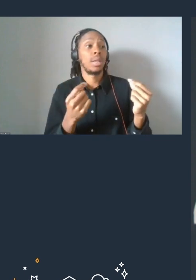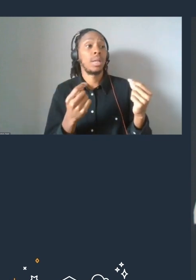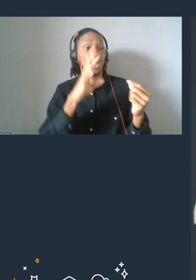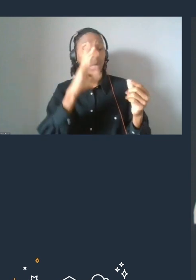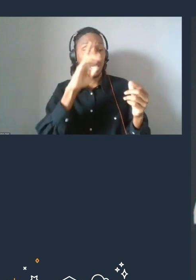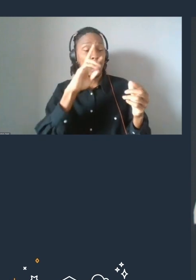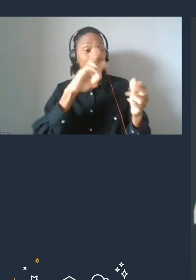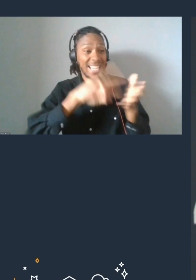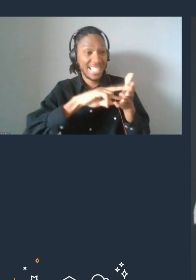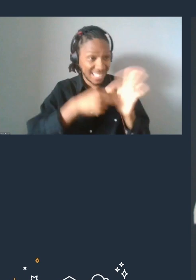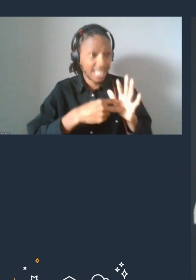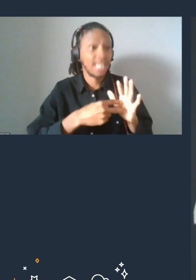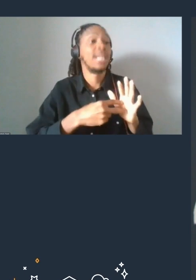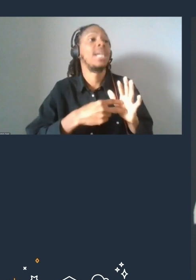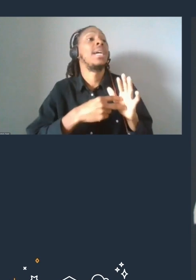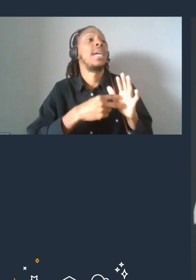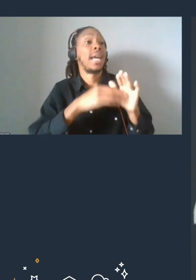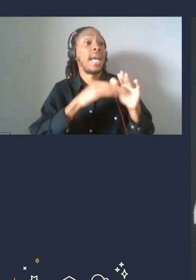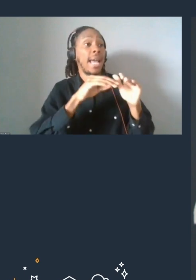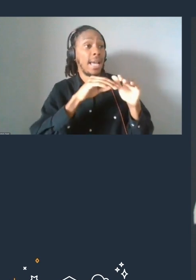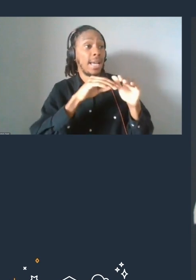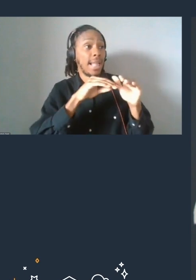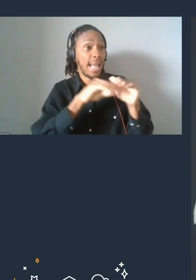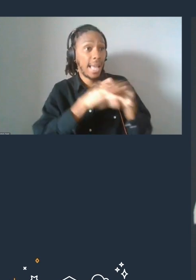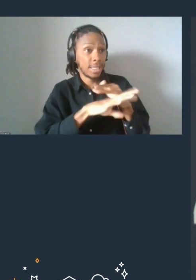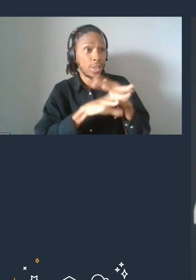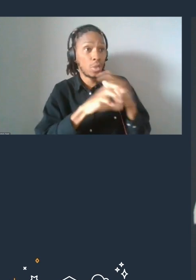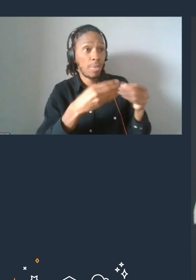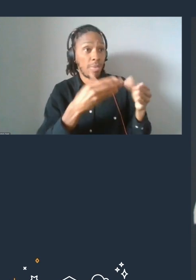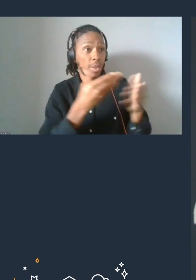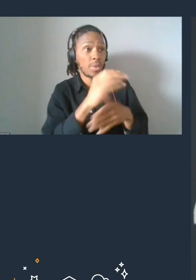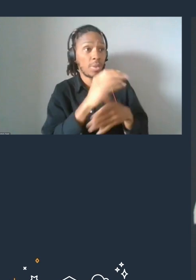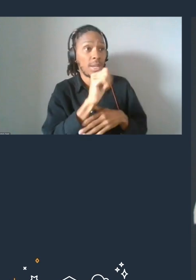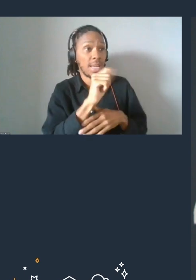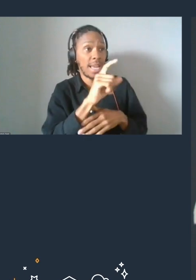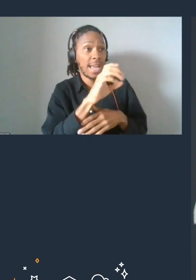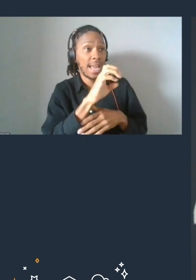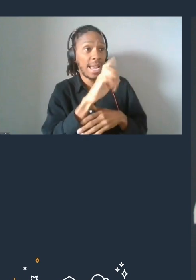that you wanted to provide through ACLs is now being accounted in your bucket policies.